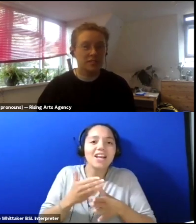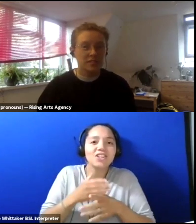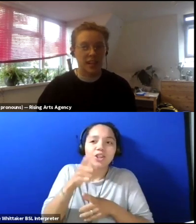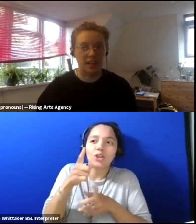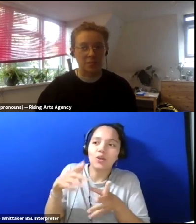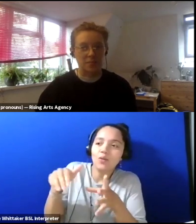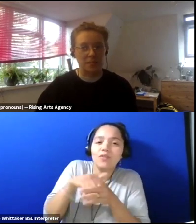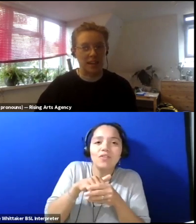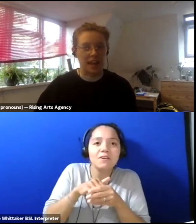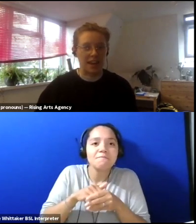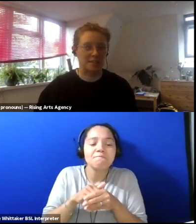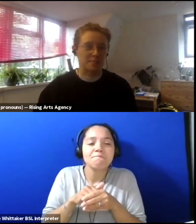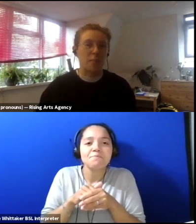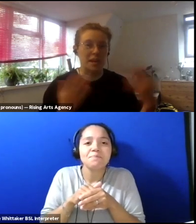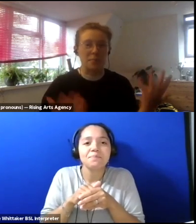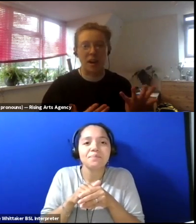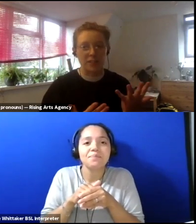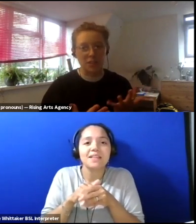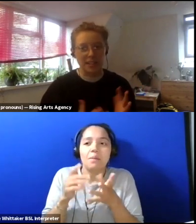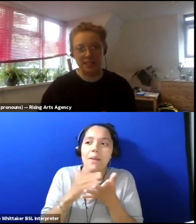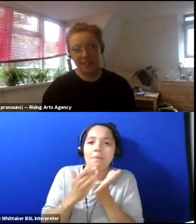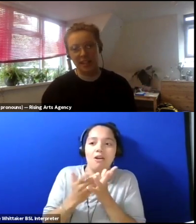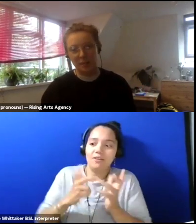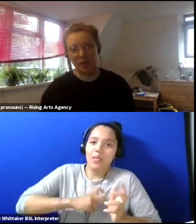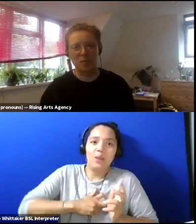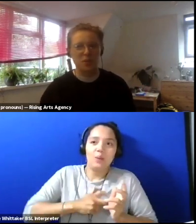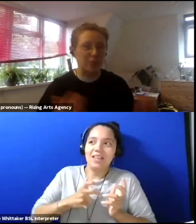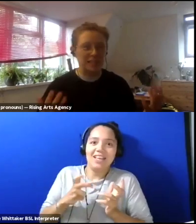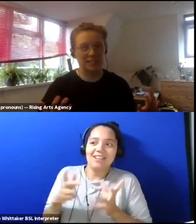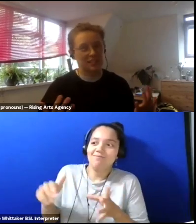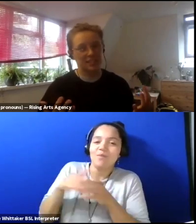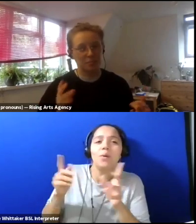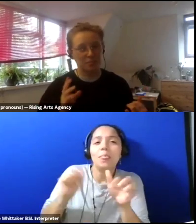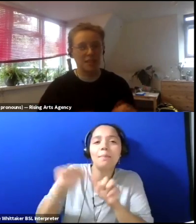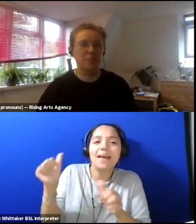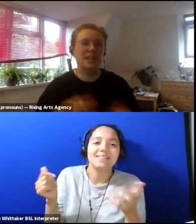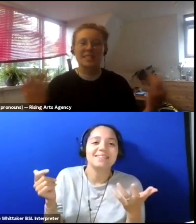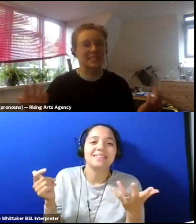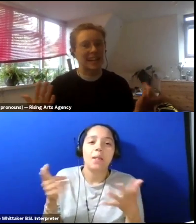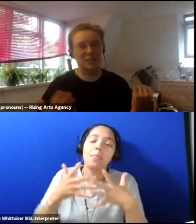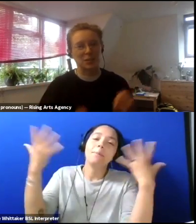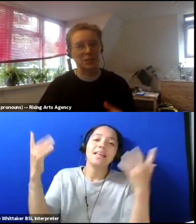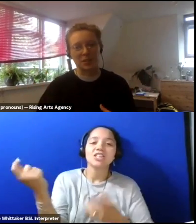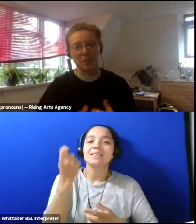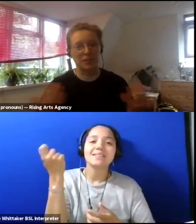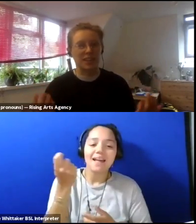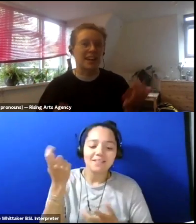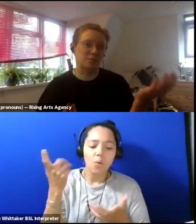part of, as being part of a union. What's the best/ the biggest success or the most fun thing.